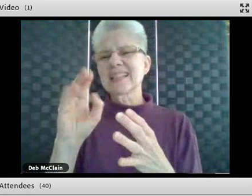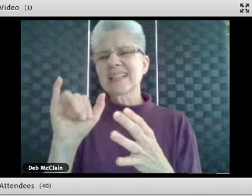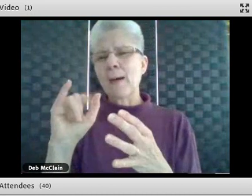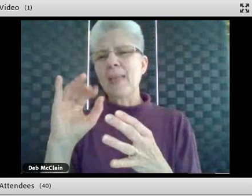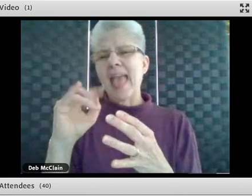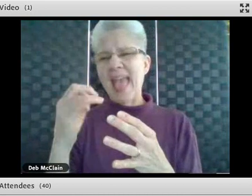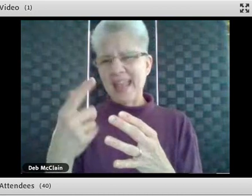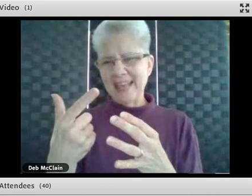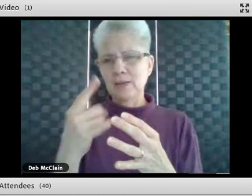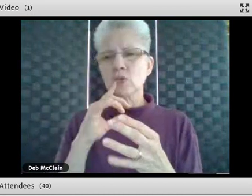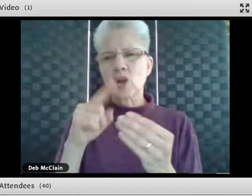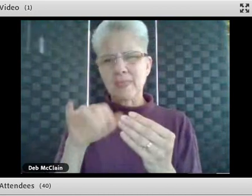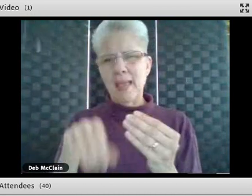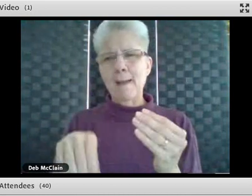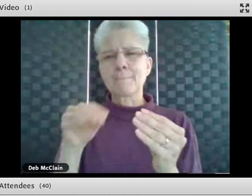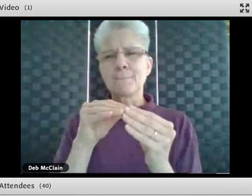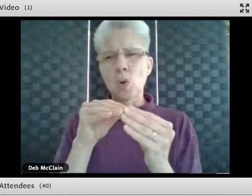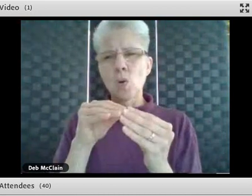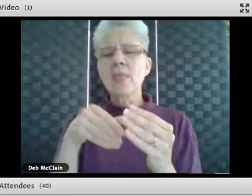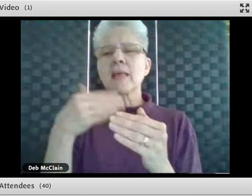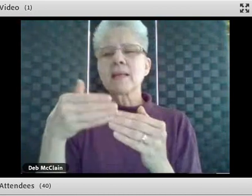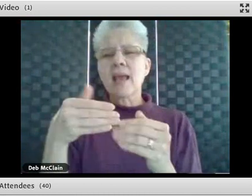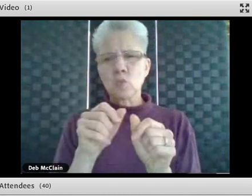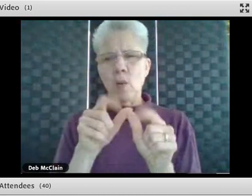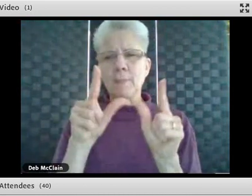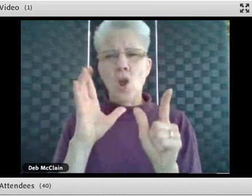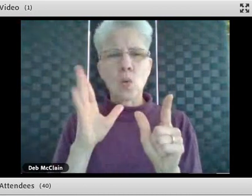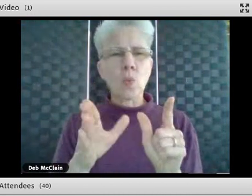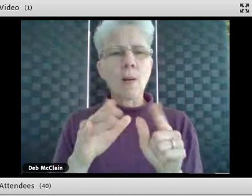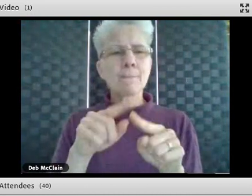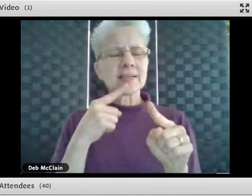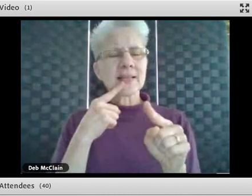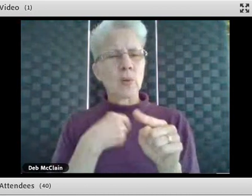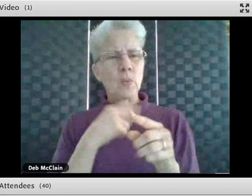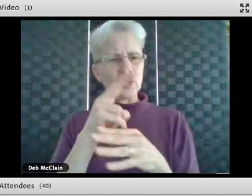which we'll talk more about later, especially next webinar. But it says we want to use that